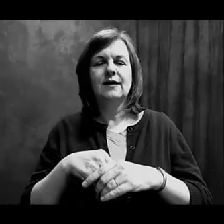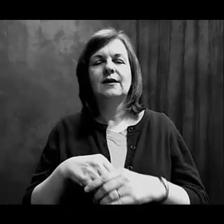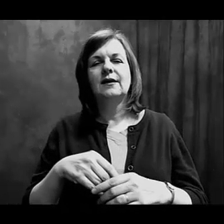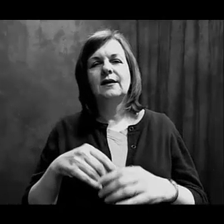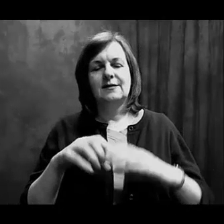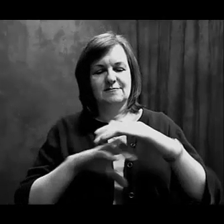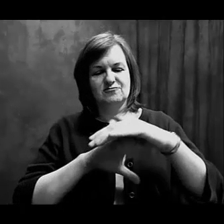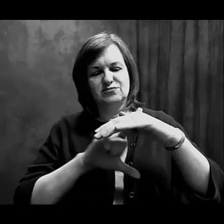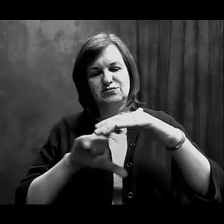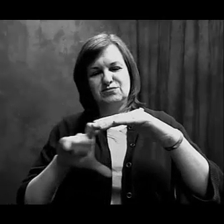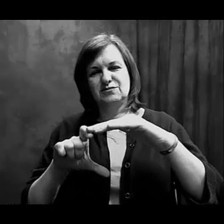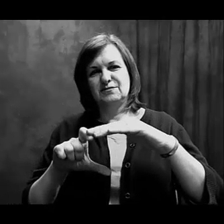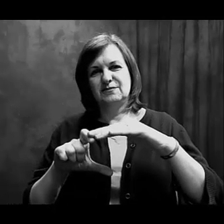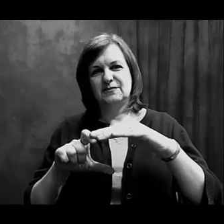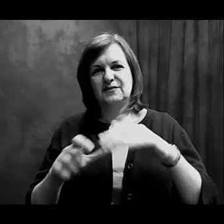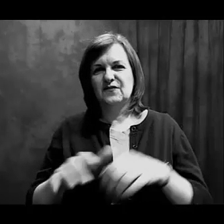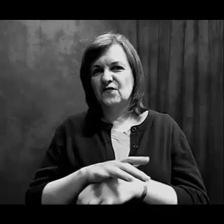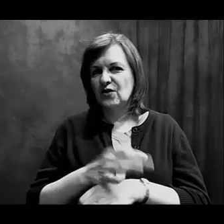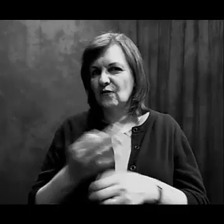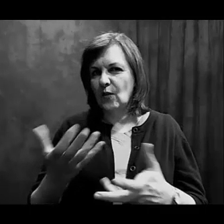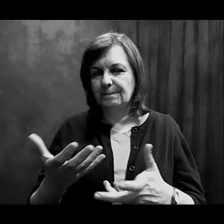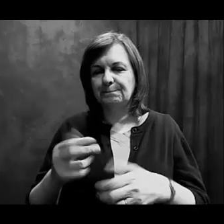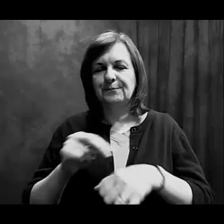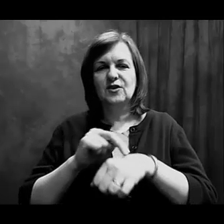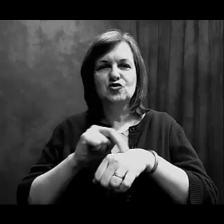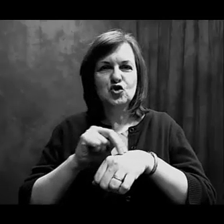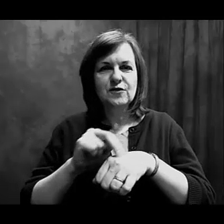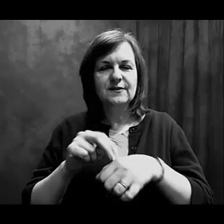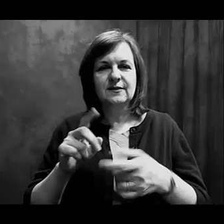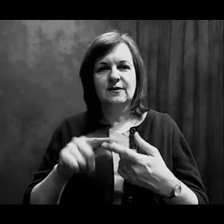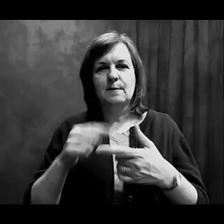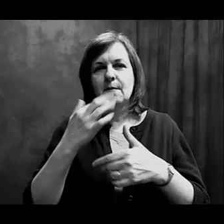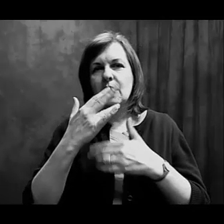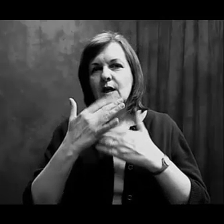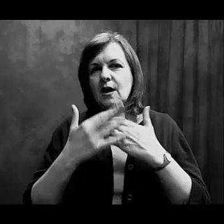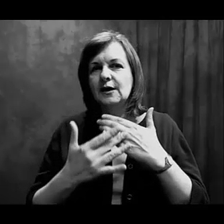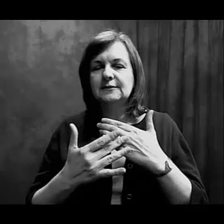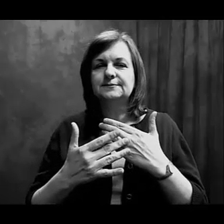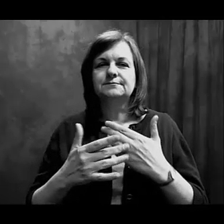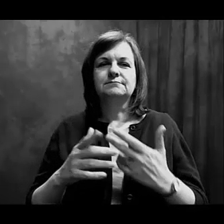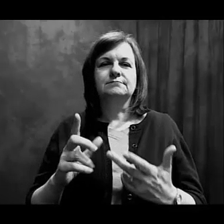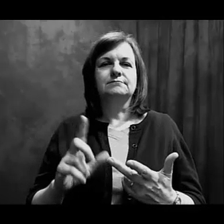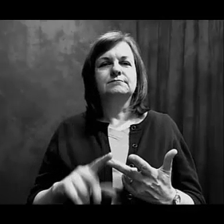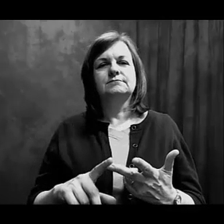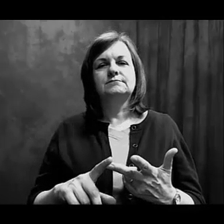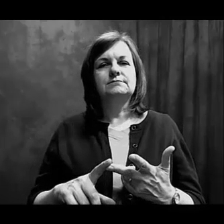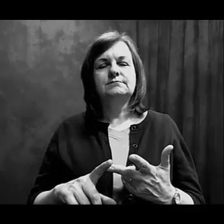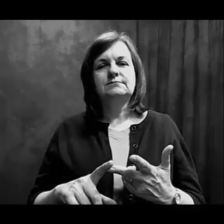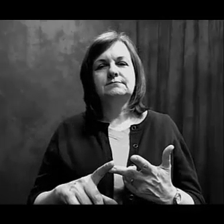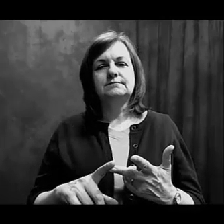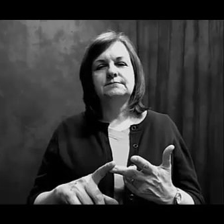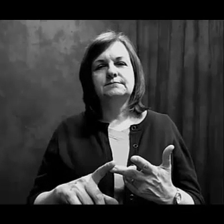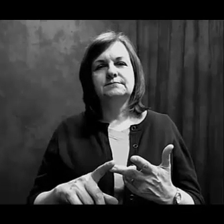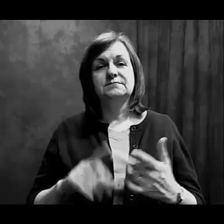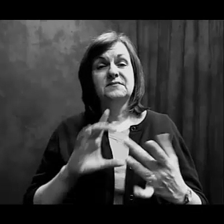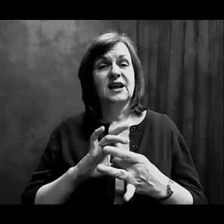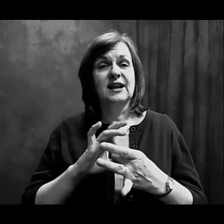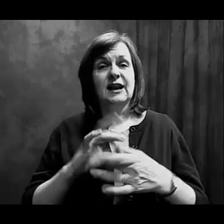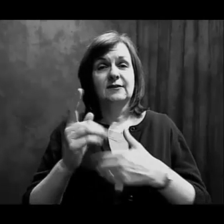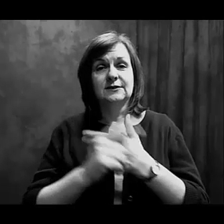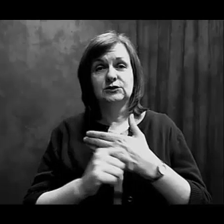and this is going to be full of nervous tissue, blood,